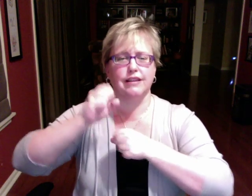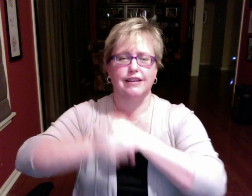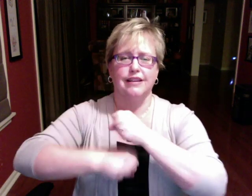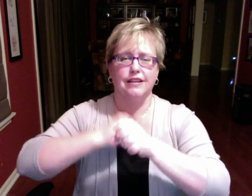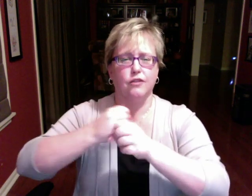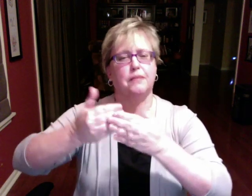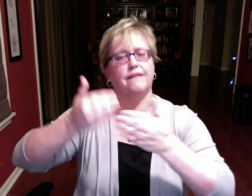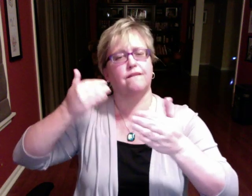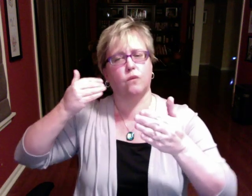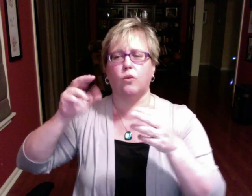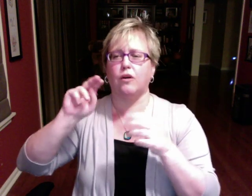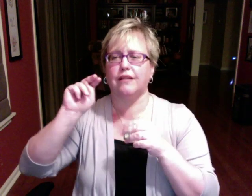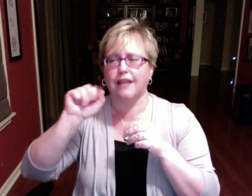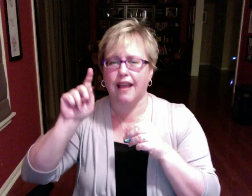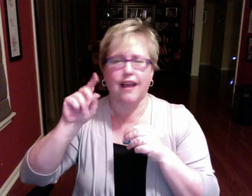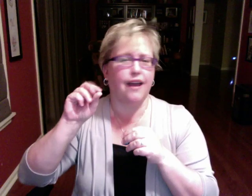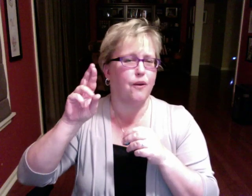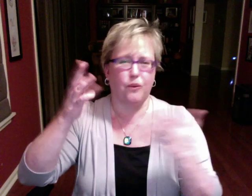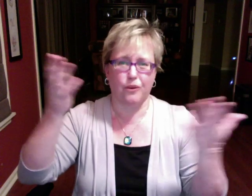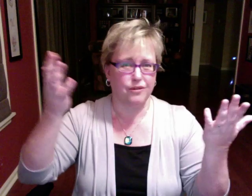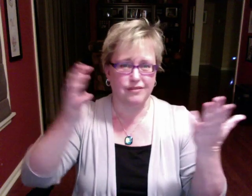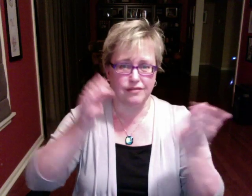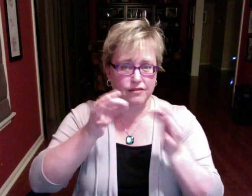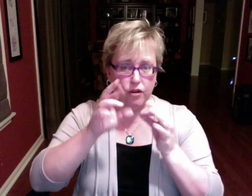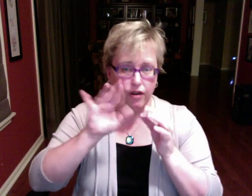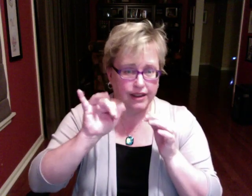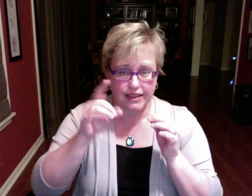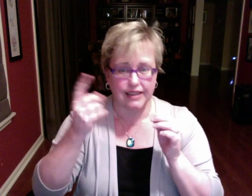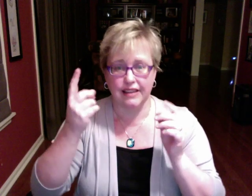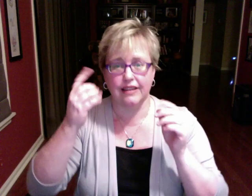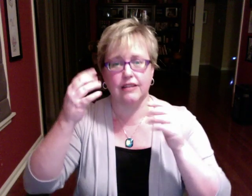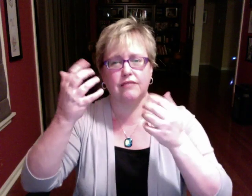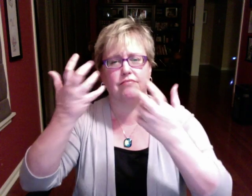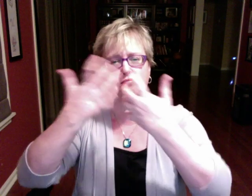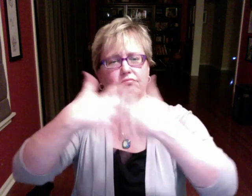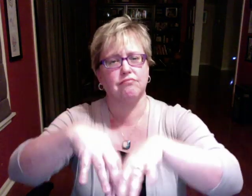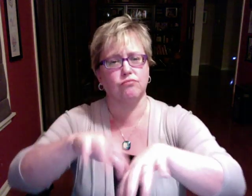maybe NAD and / or RID can be more proactive